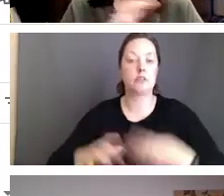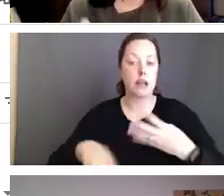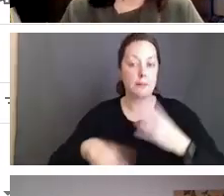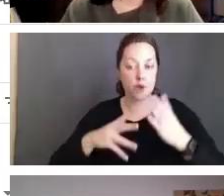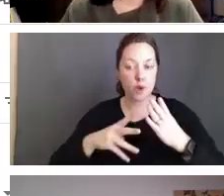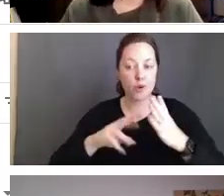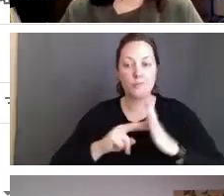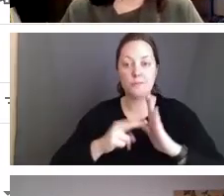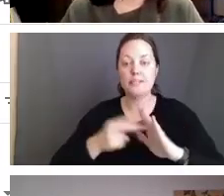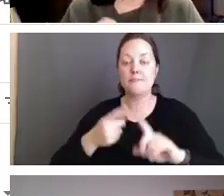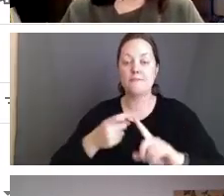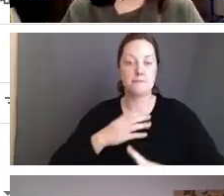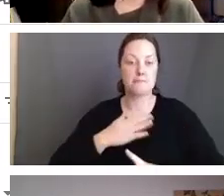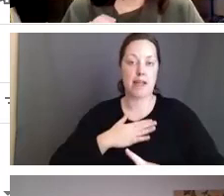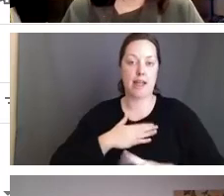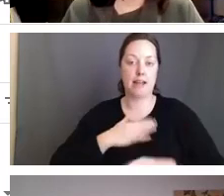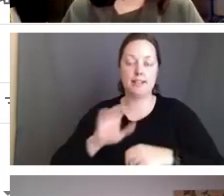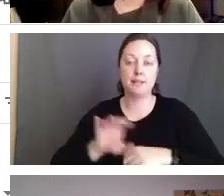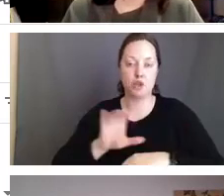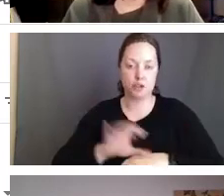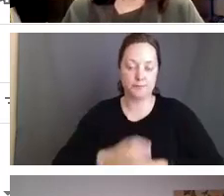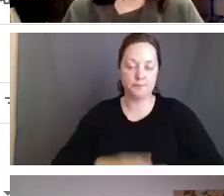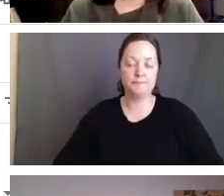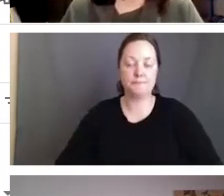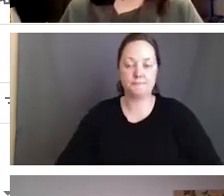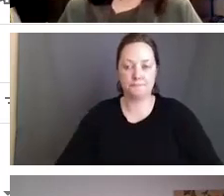going to click it and it popped in a divider.